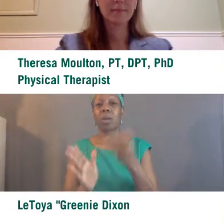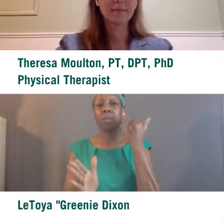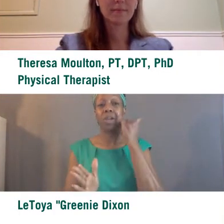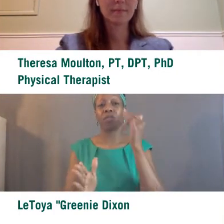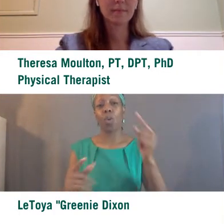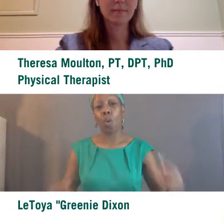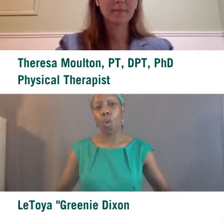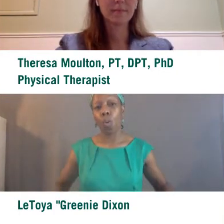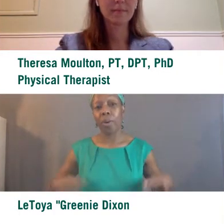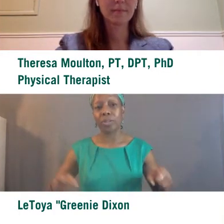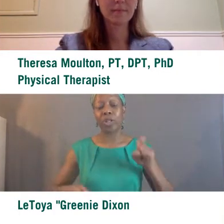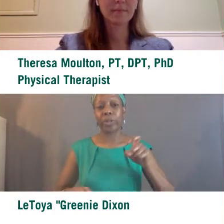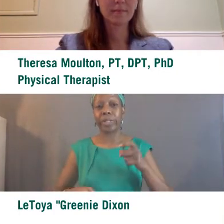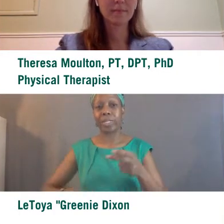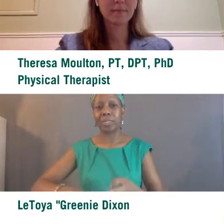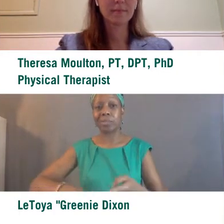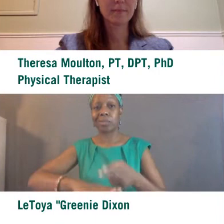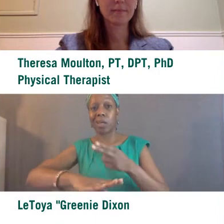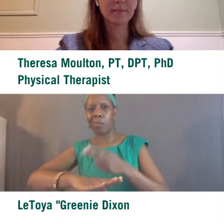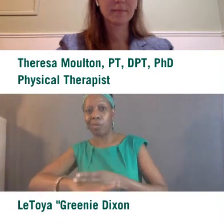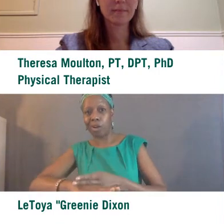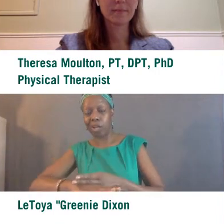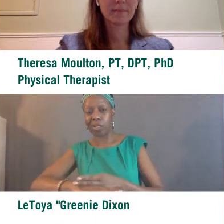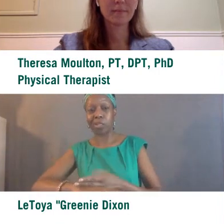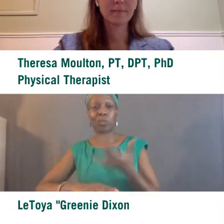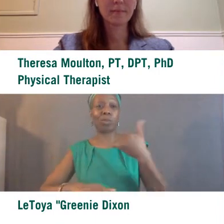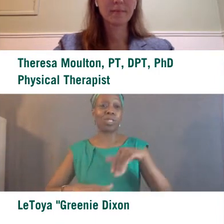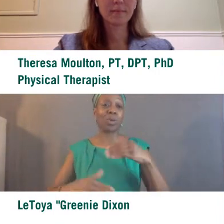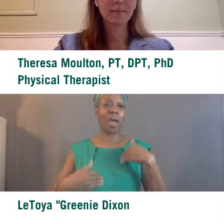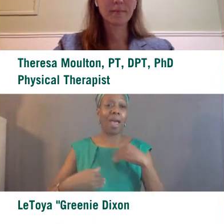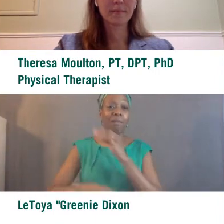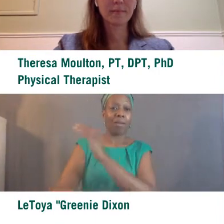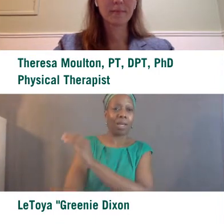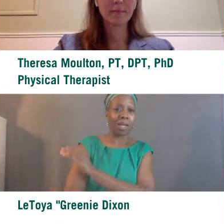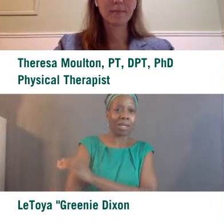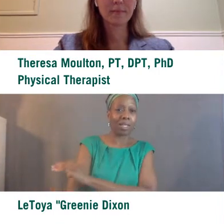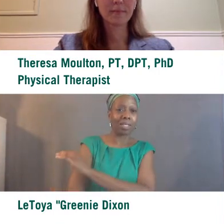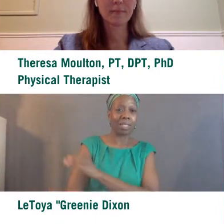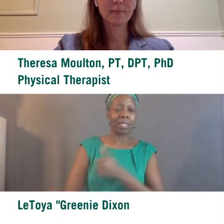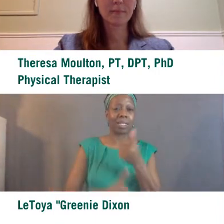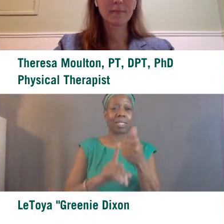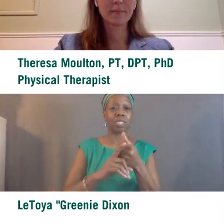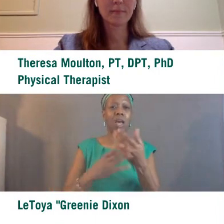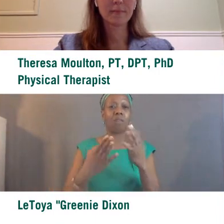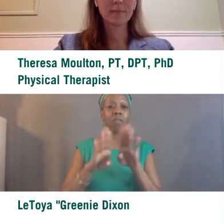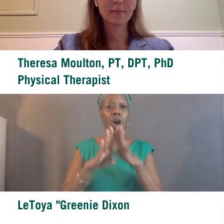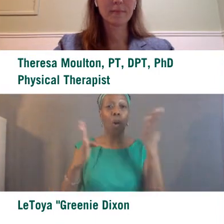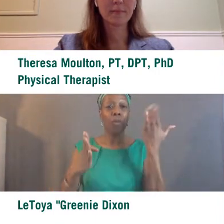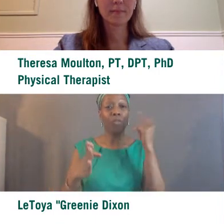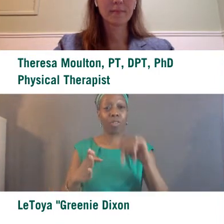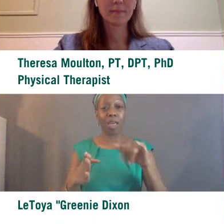That we're still having a clinic open for that. So if there's a piece of equipment that your physician thinks that you need,